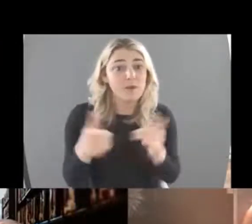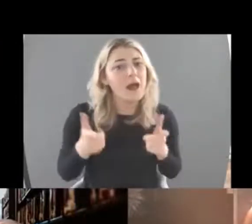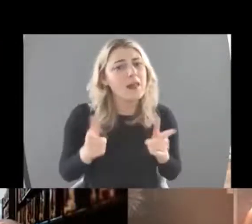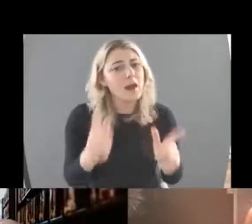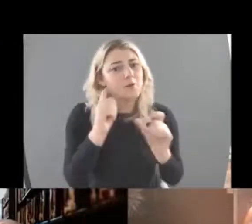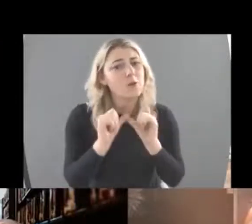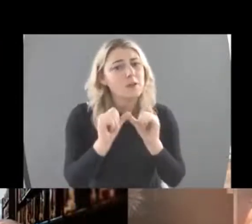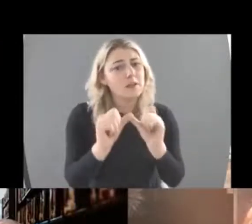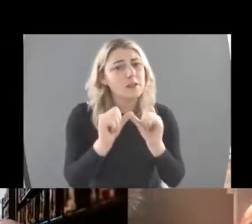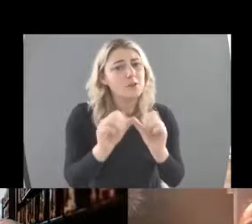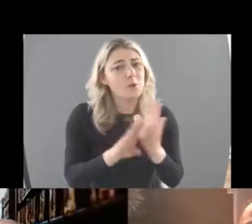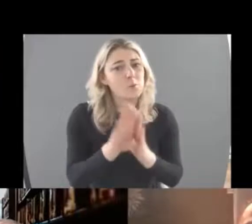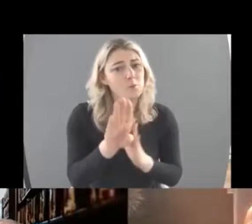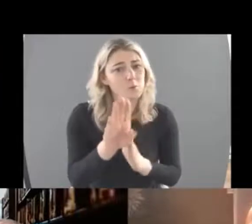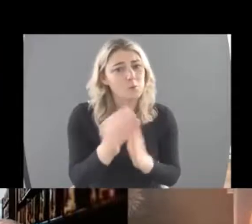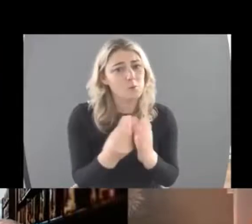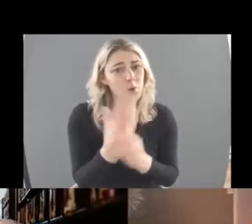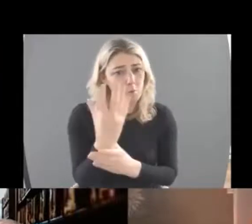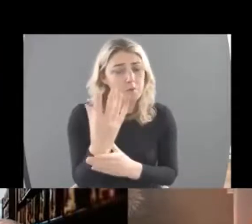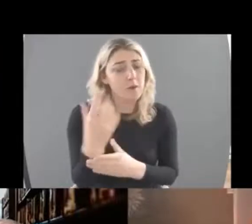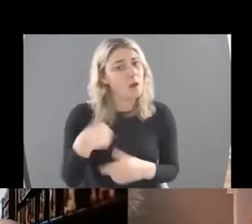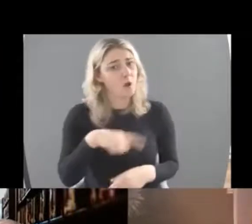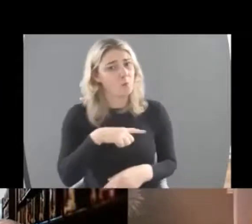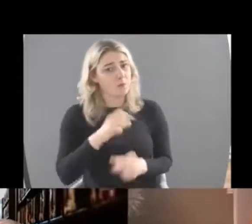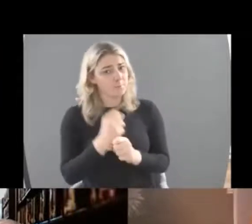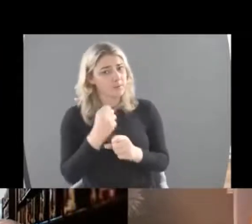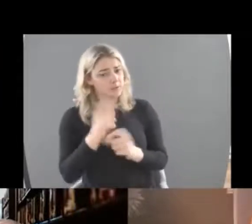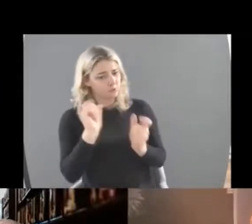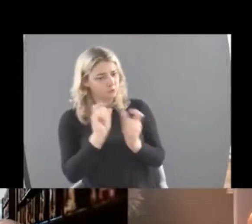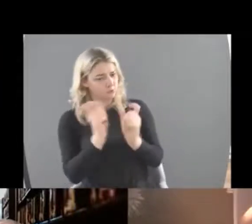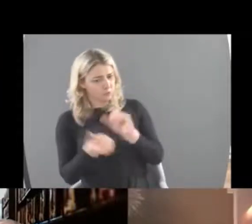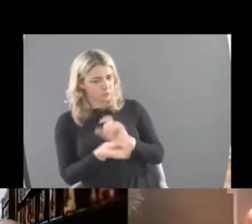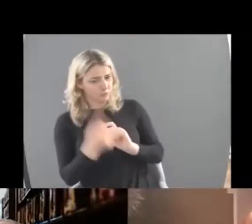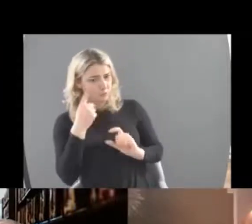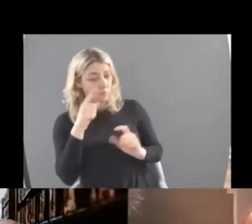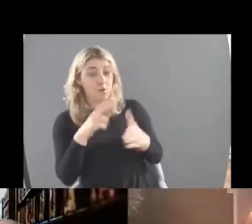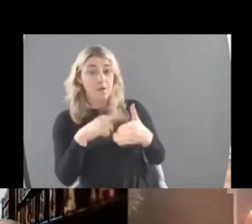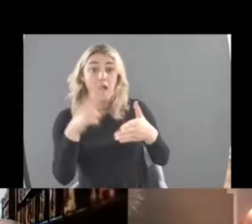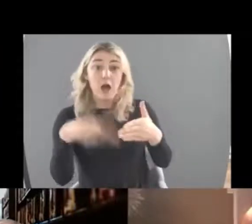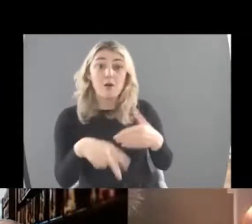That we can see, Are we making changes for the outcomes of our students?